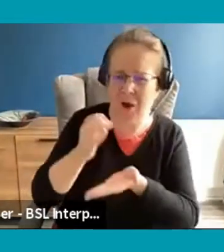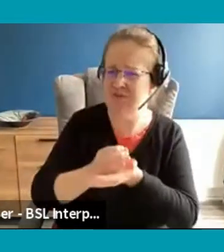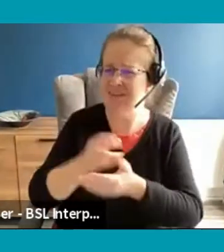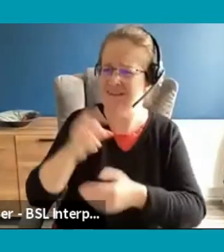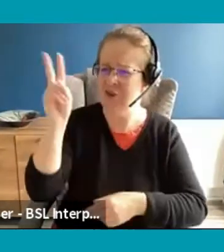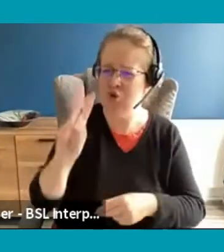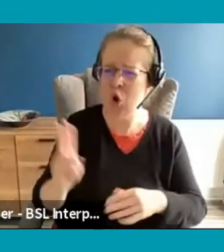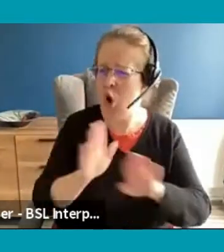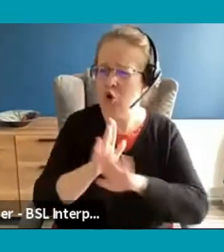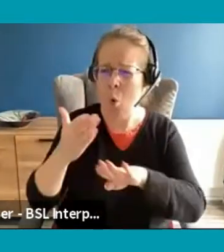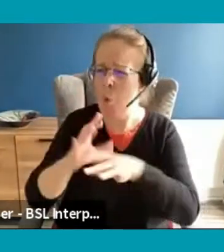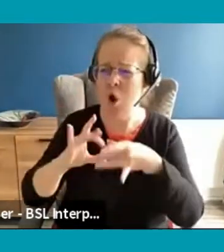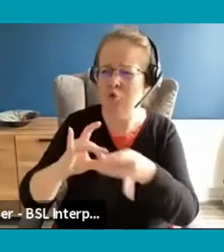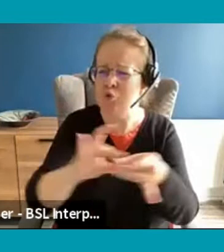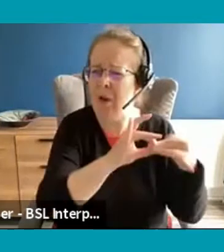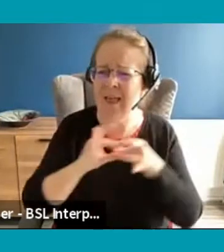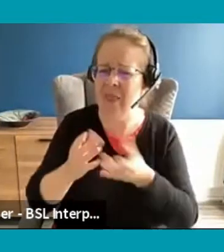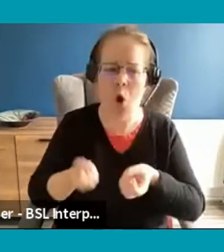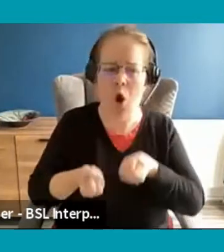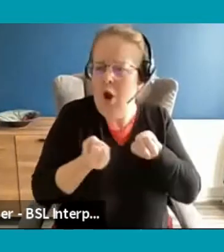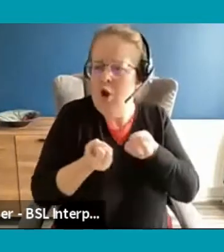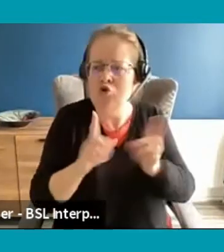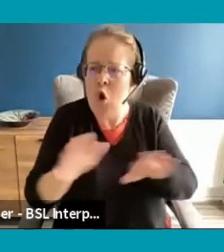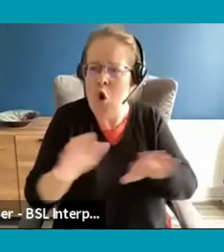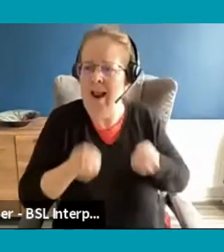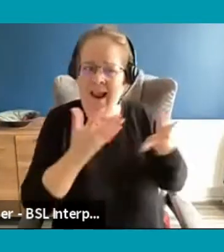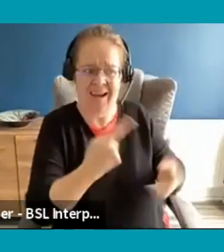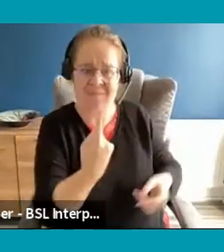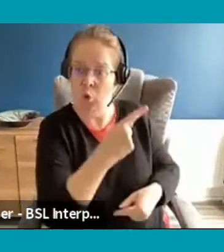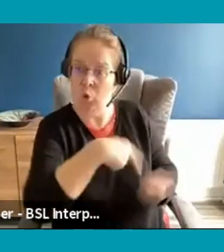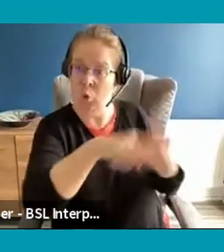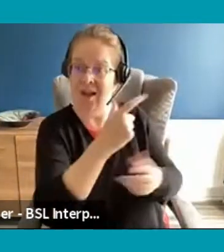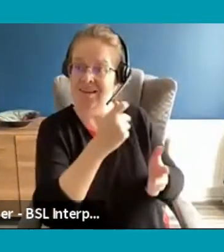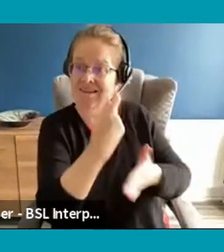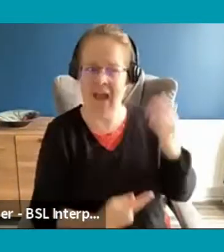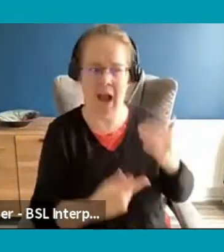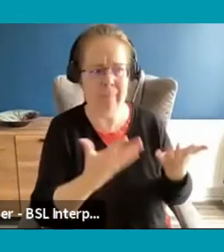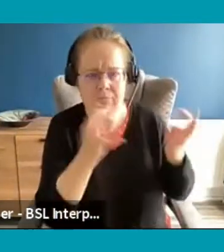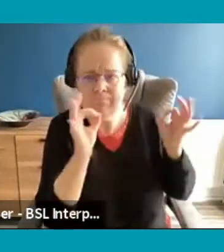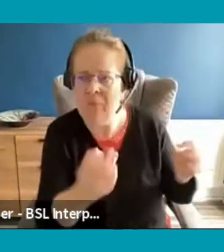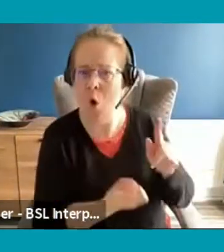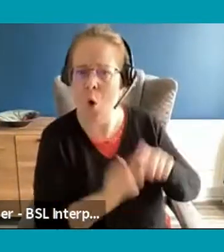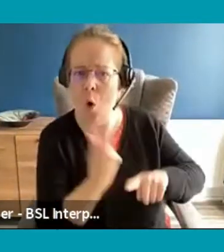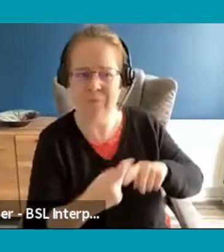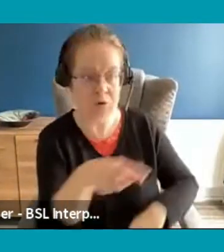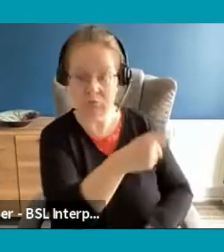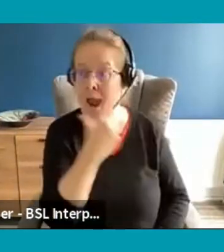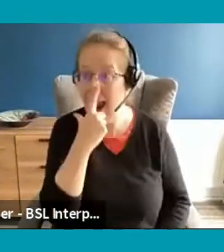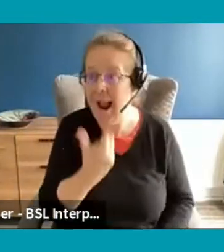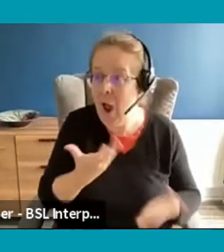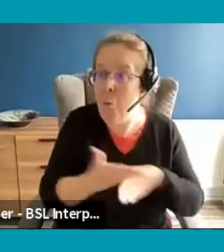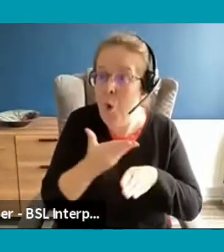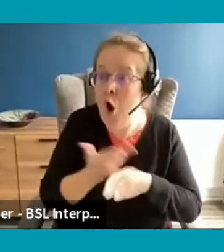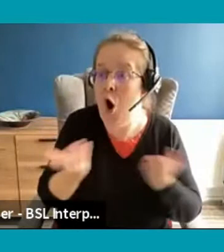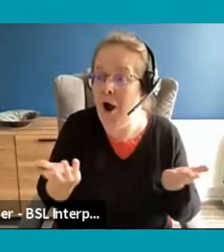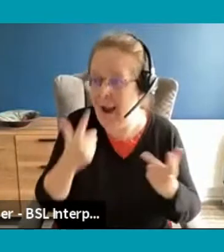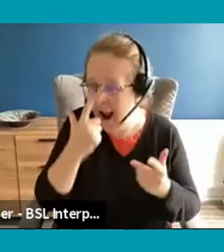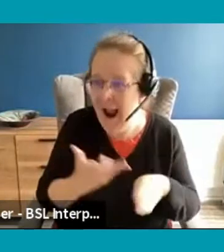working together. I'm not giving people who have disabilities the opportunity and they're all capable of working by the way and in the workplace.